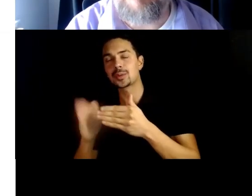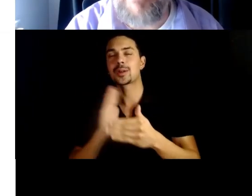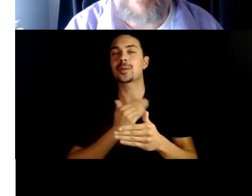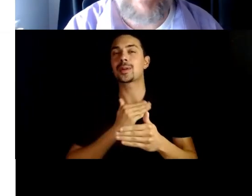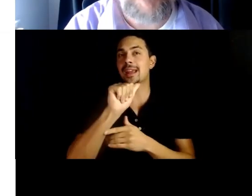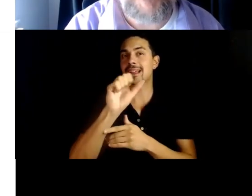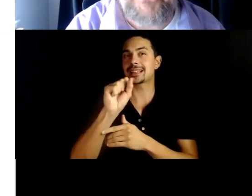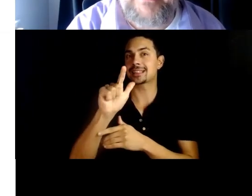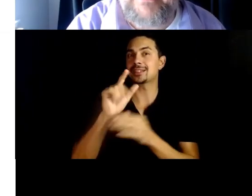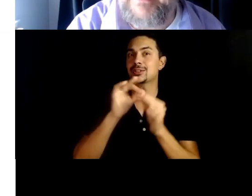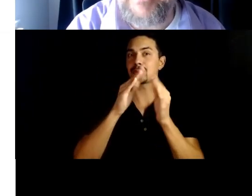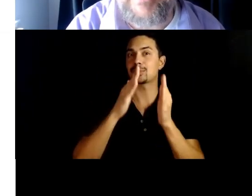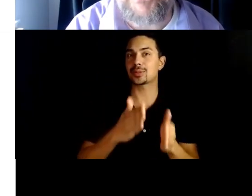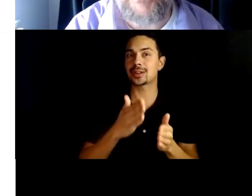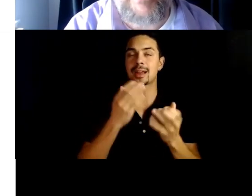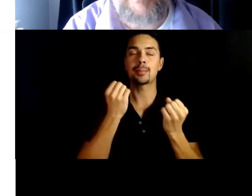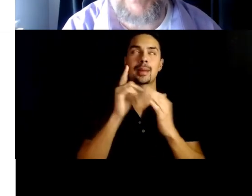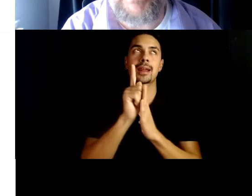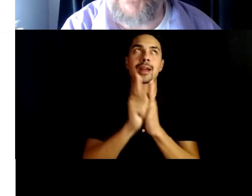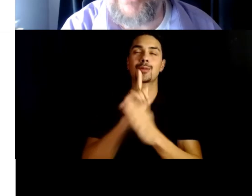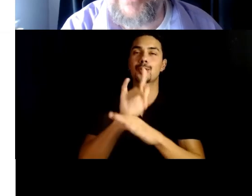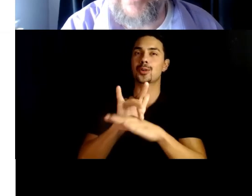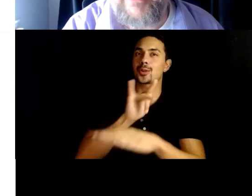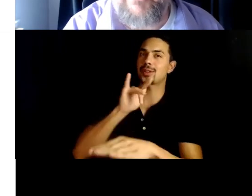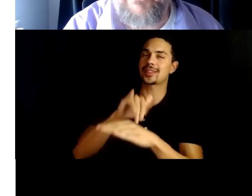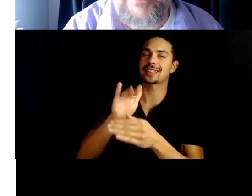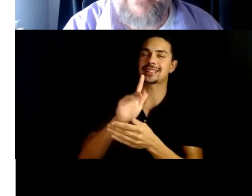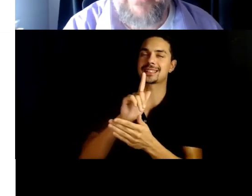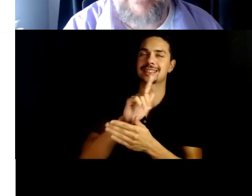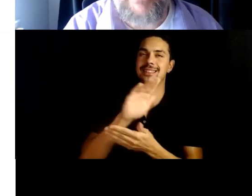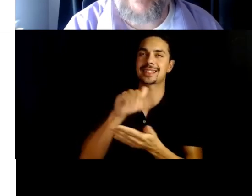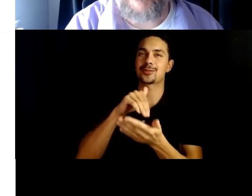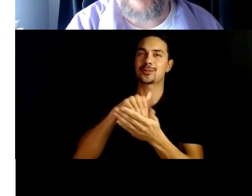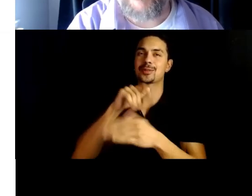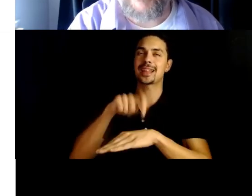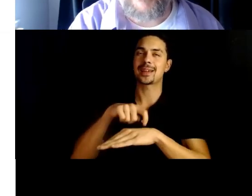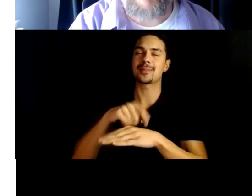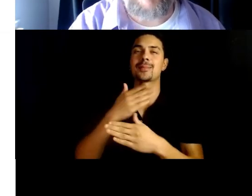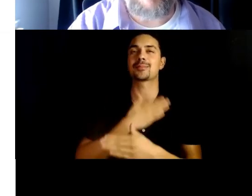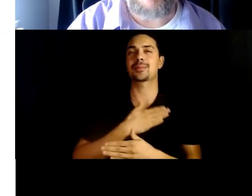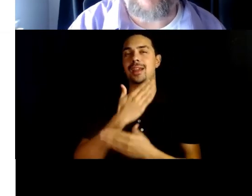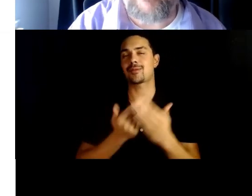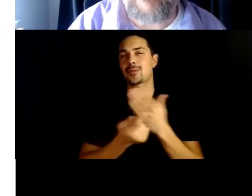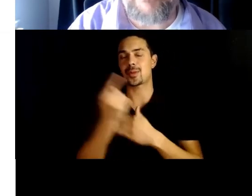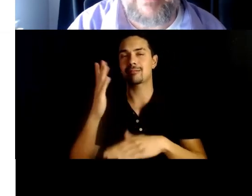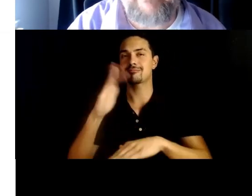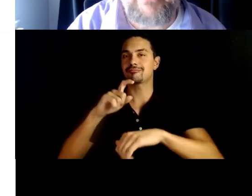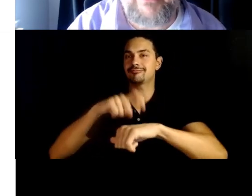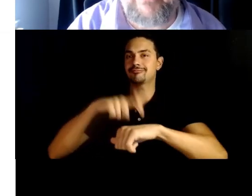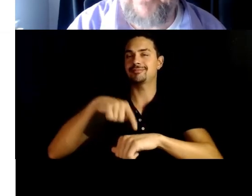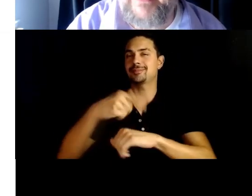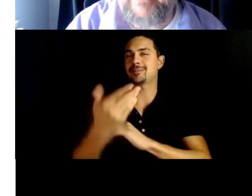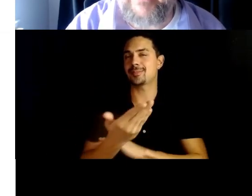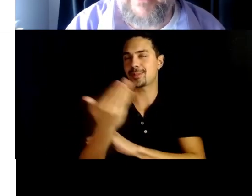many hours earlier than the Central Time. So appreciate everybody being here this morning or this afternoon.